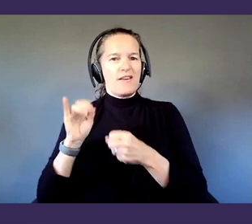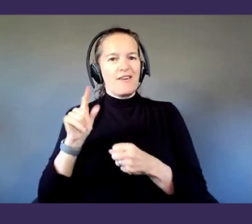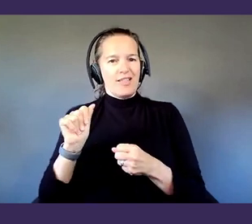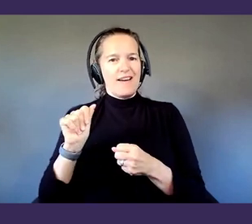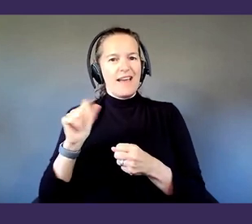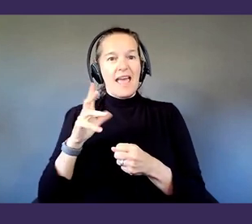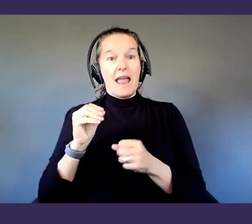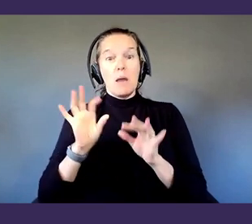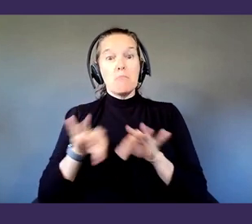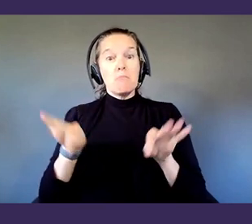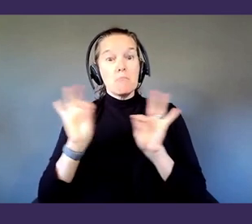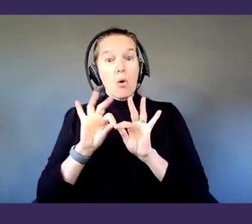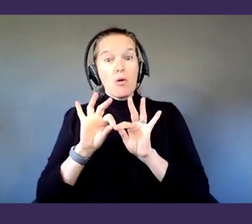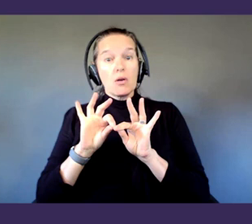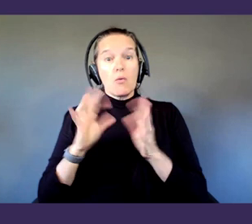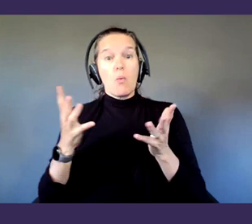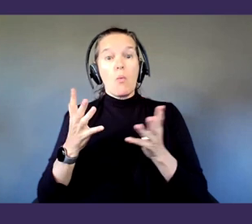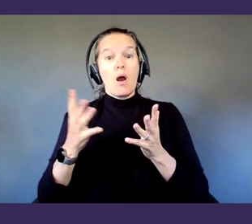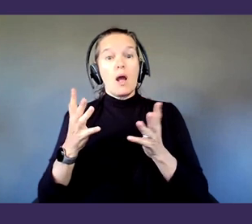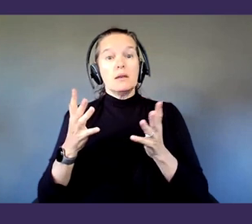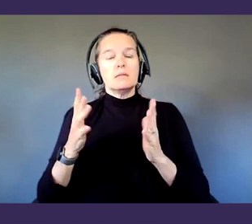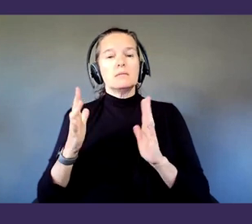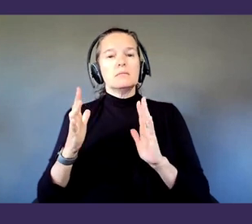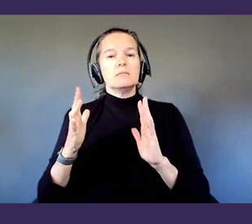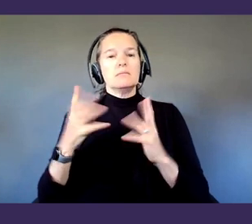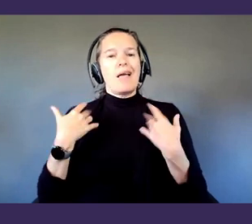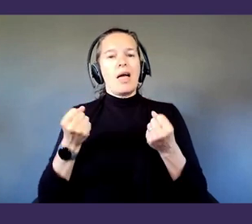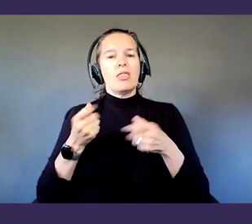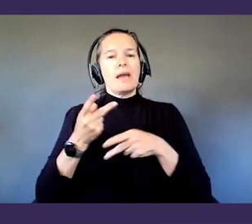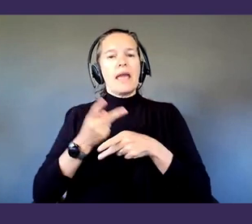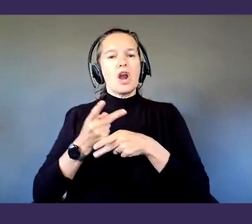a designation for healthcare surrogate for Karla.